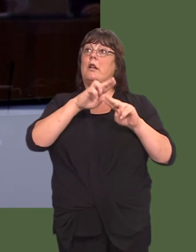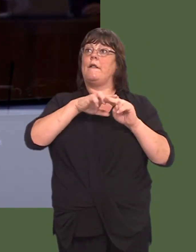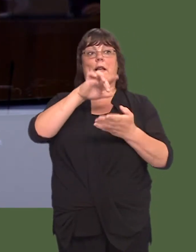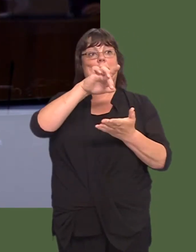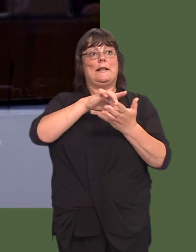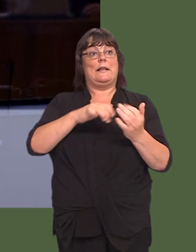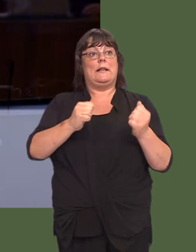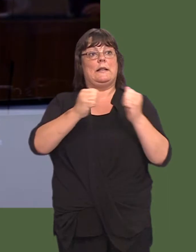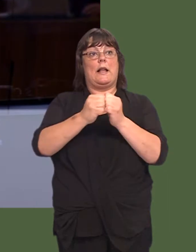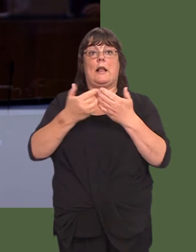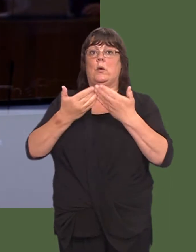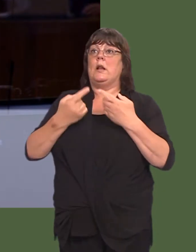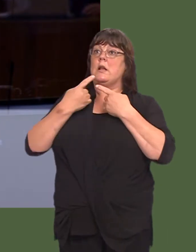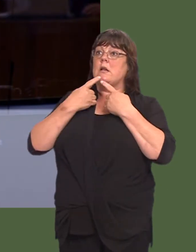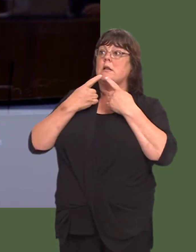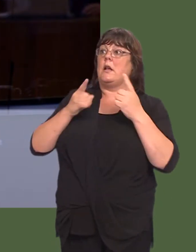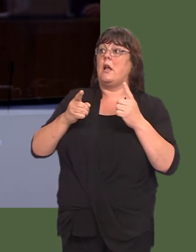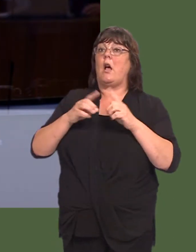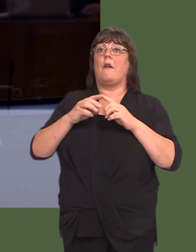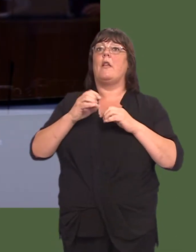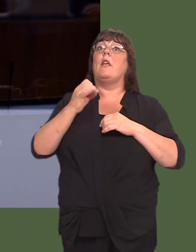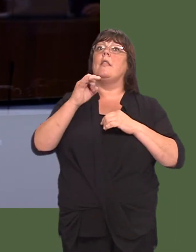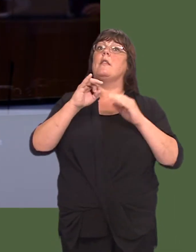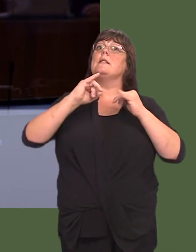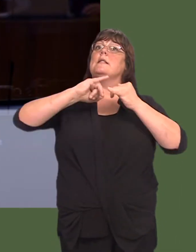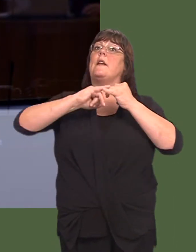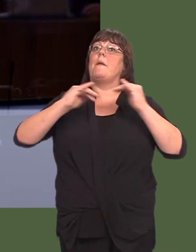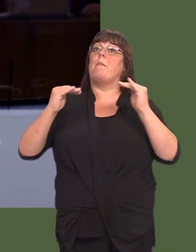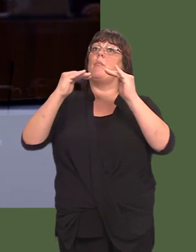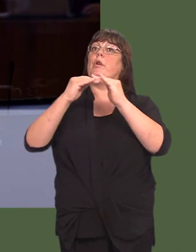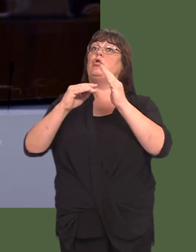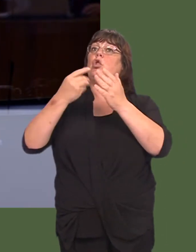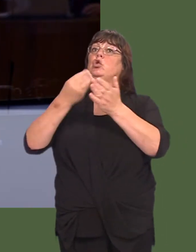Cardiff city deal, and todayís announcement on the scrapping of the Severn bridge tolls,